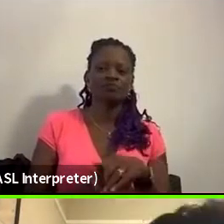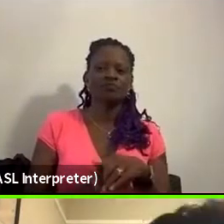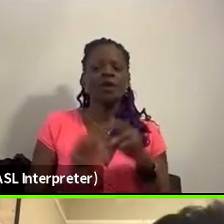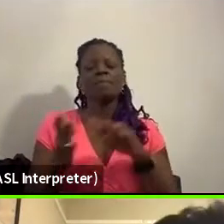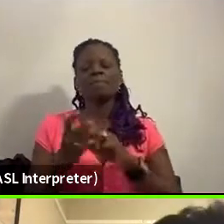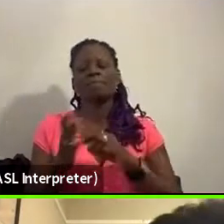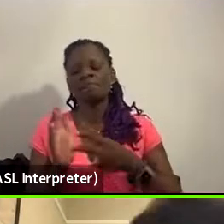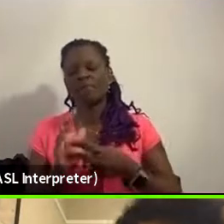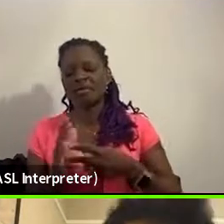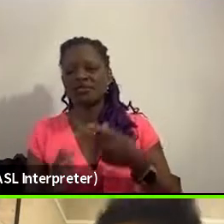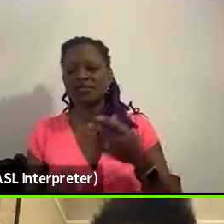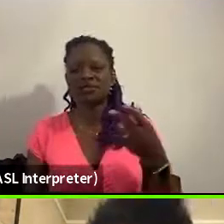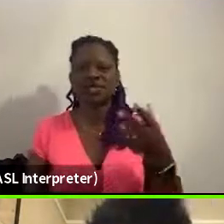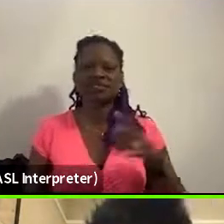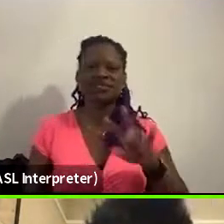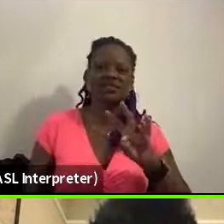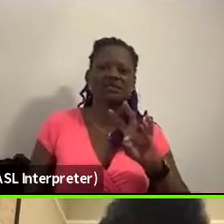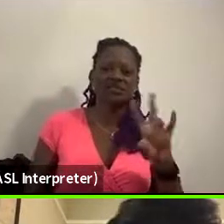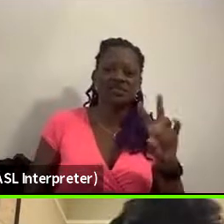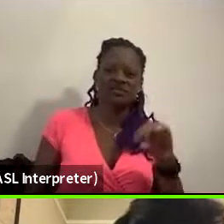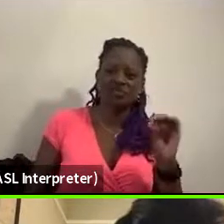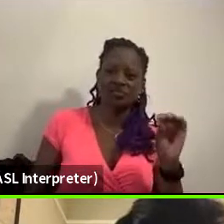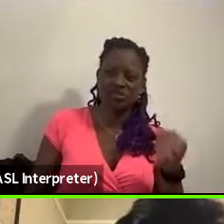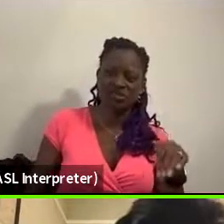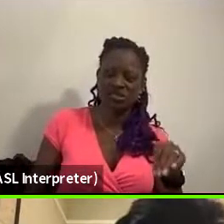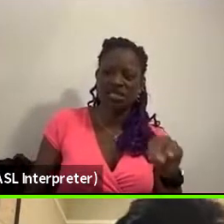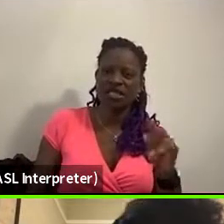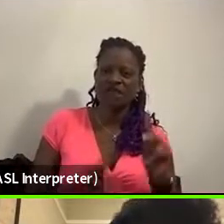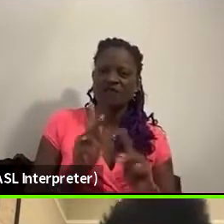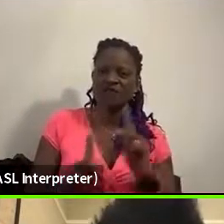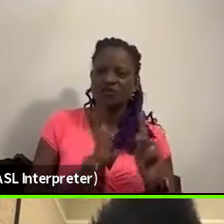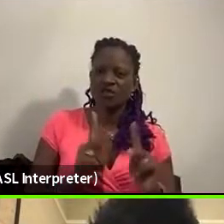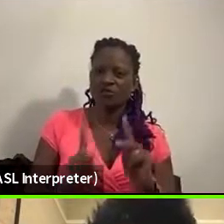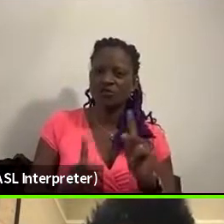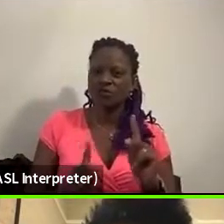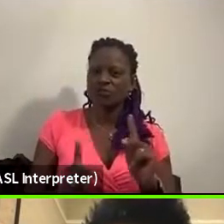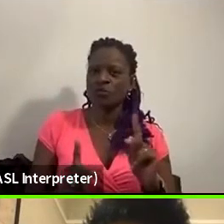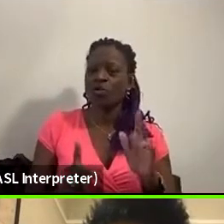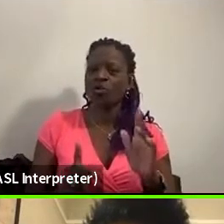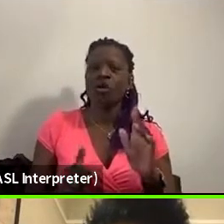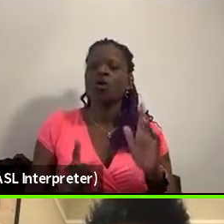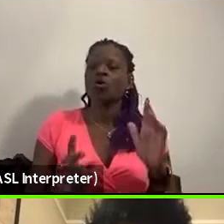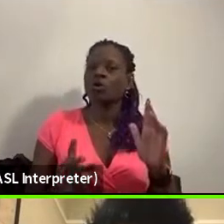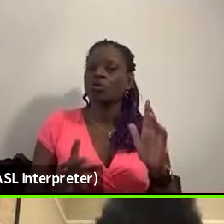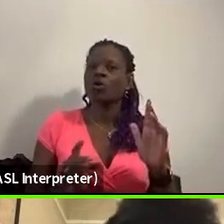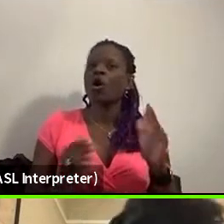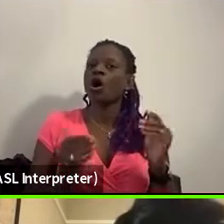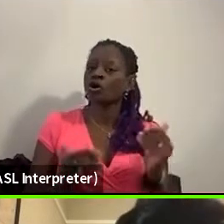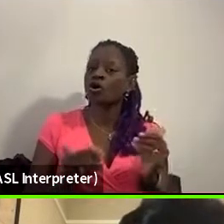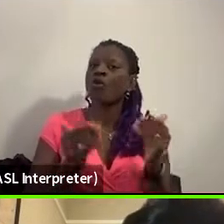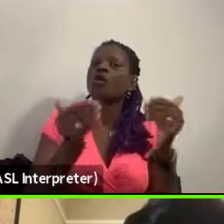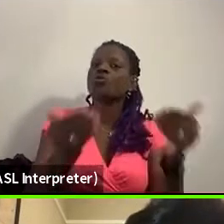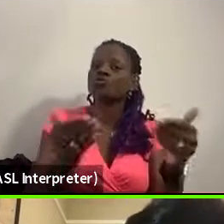it's seventy seven percent of people are not in that range. And so in terms of access to vaccine,